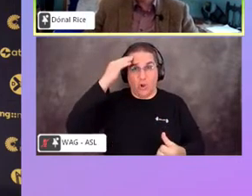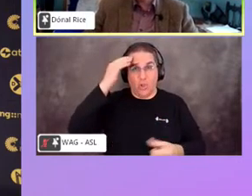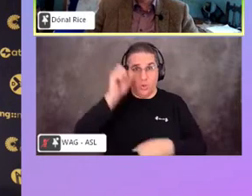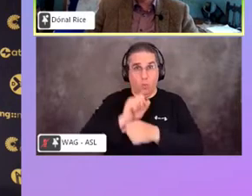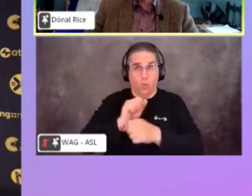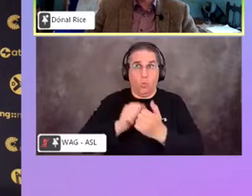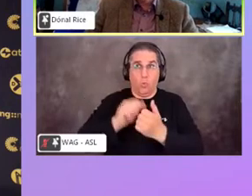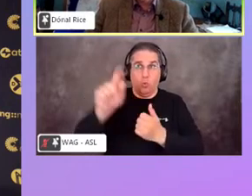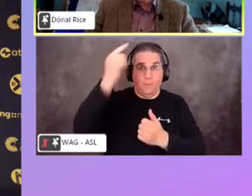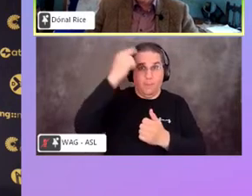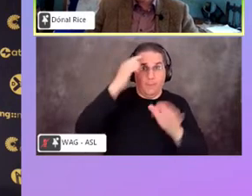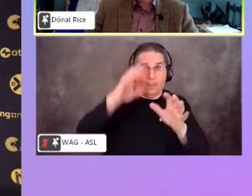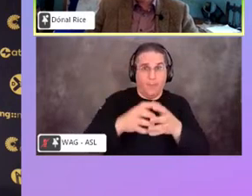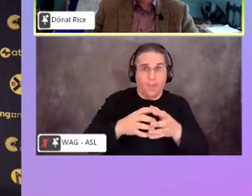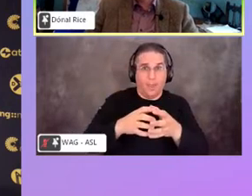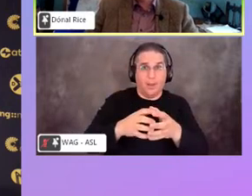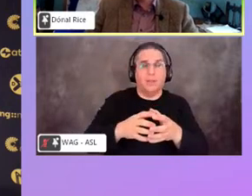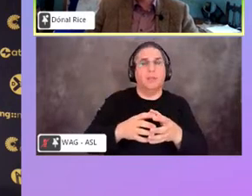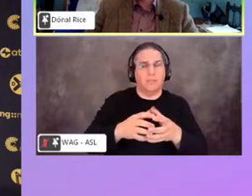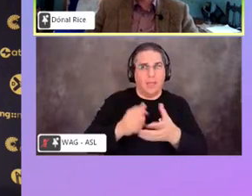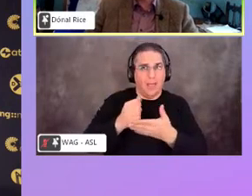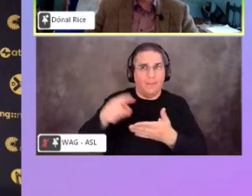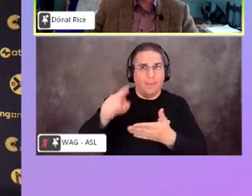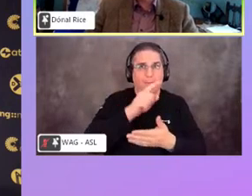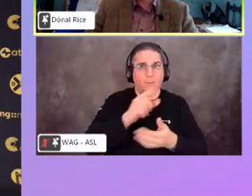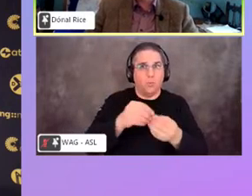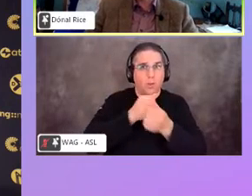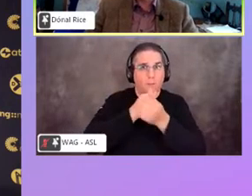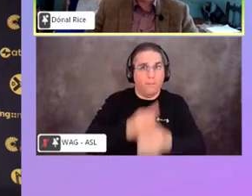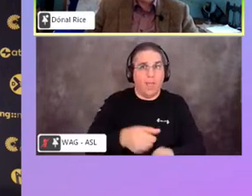reality. Finally just one thing to say period we are